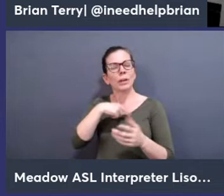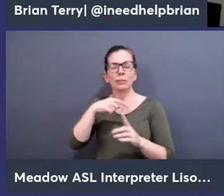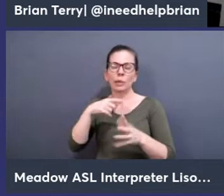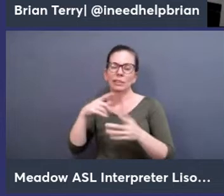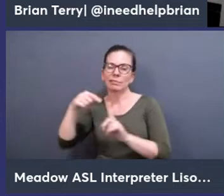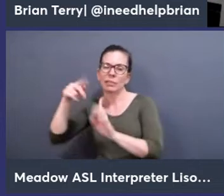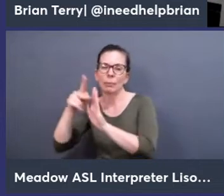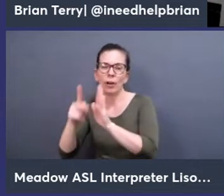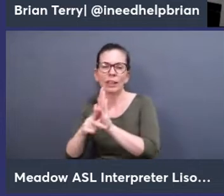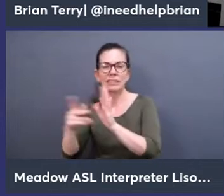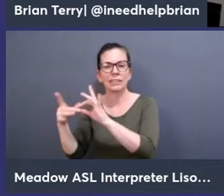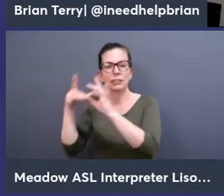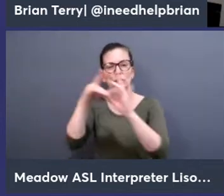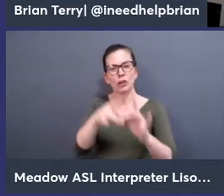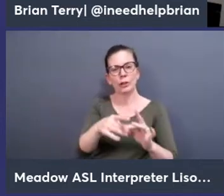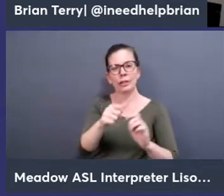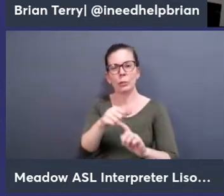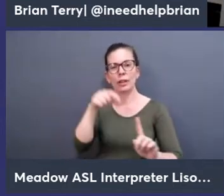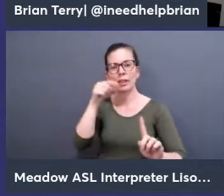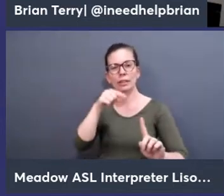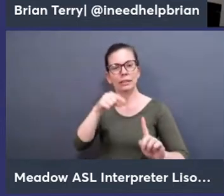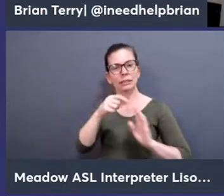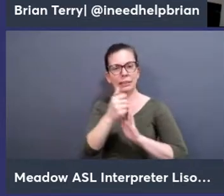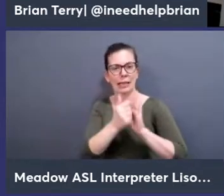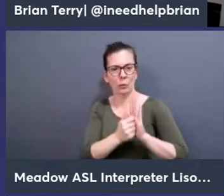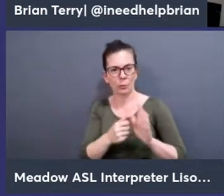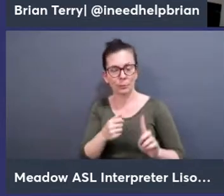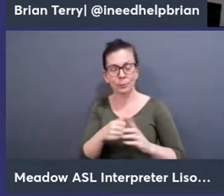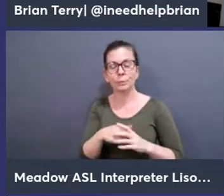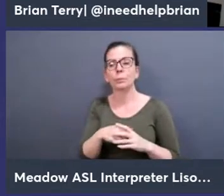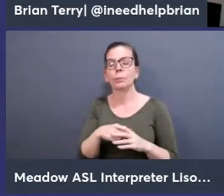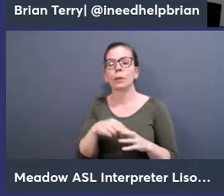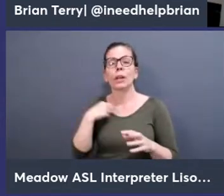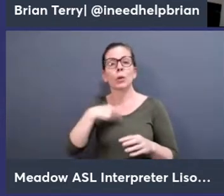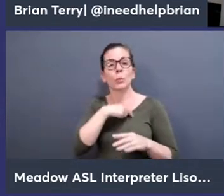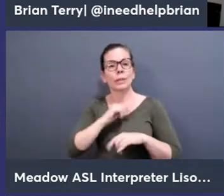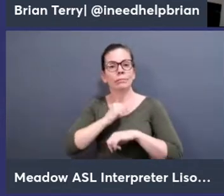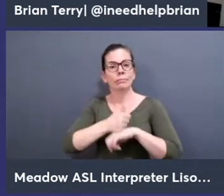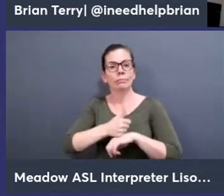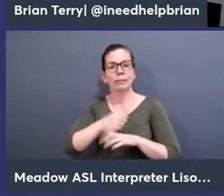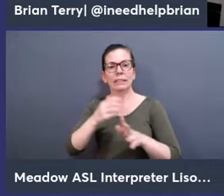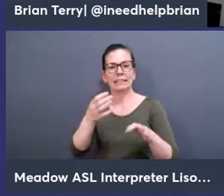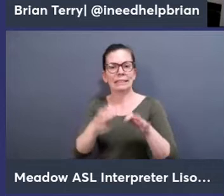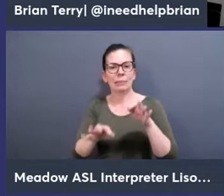to be associated with these accounts, we create, we have a simple Python script